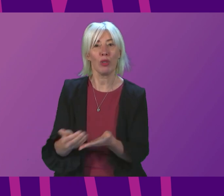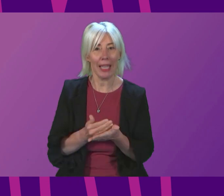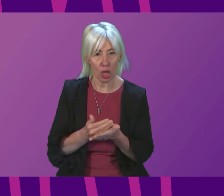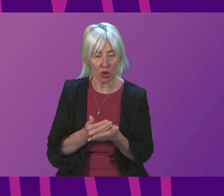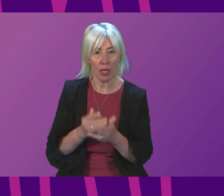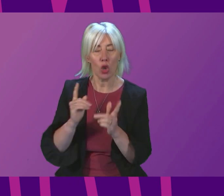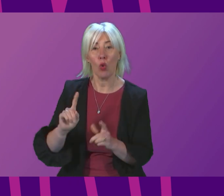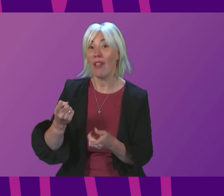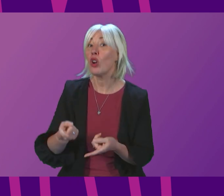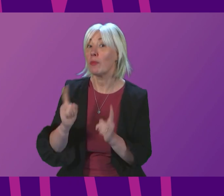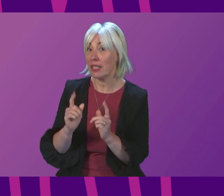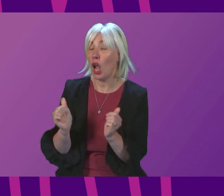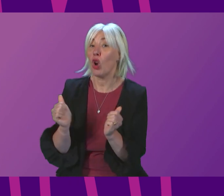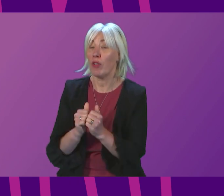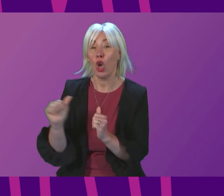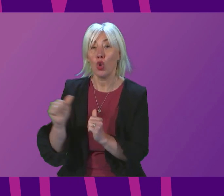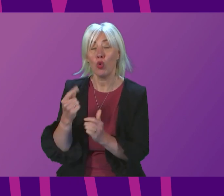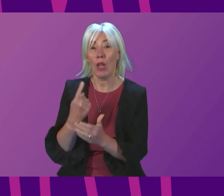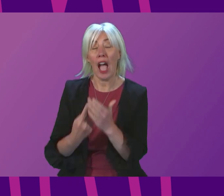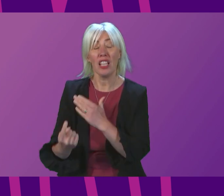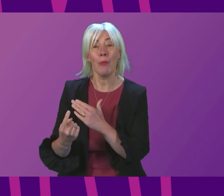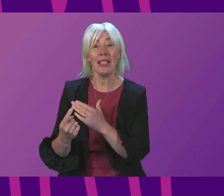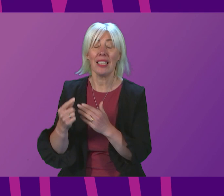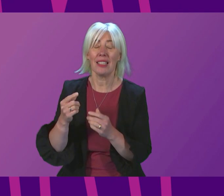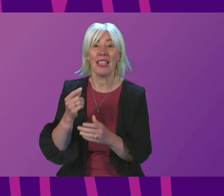Does the First Minister agree that an independent national whistleblowing officer should be